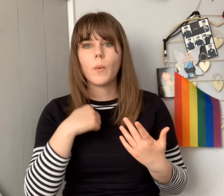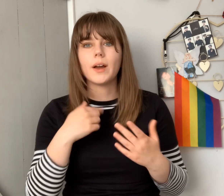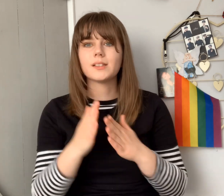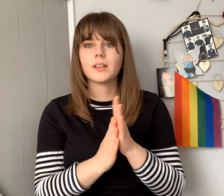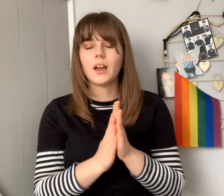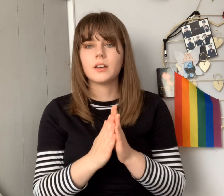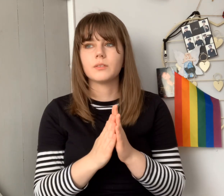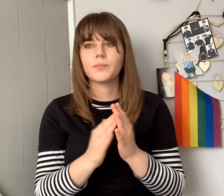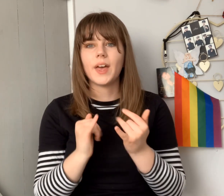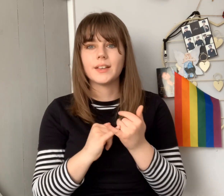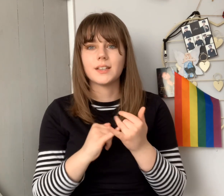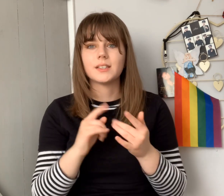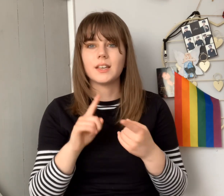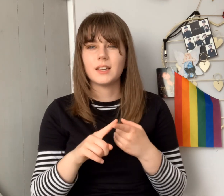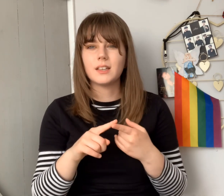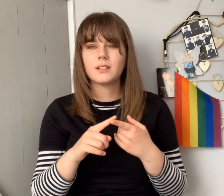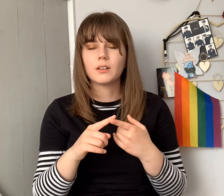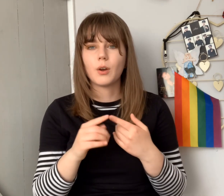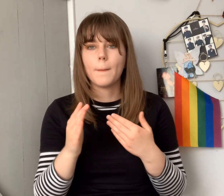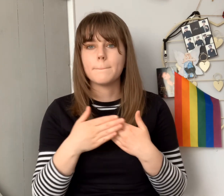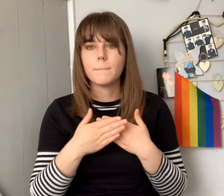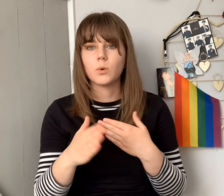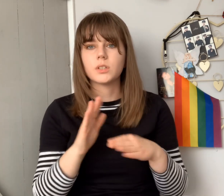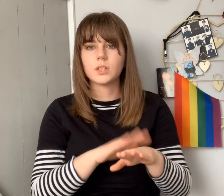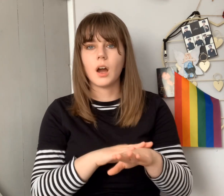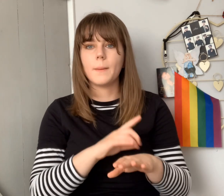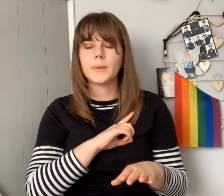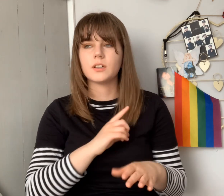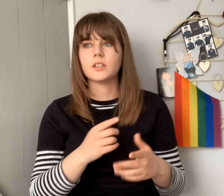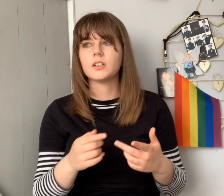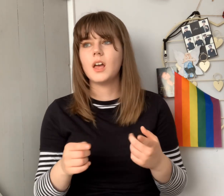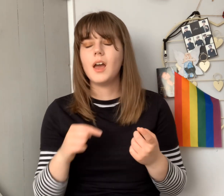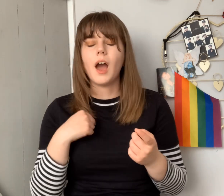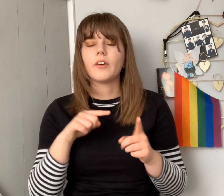Just to let you know I sign a lot of SSE most of the time